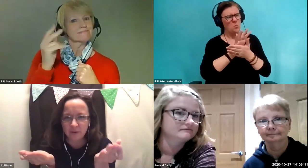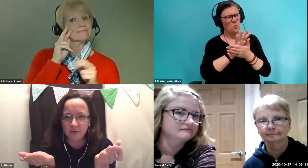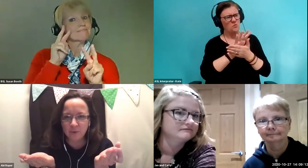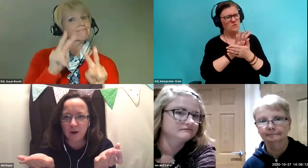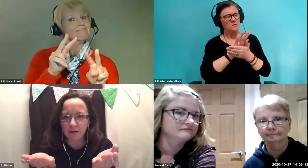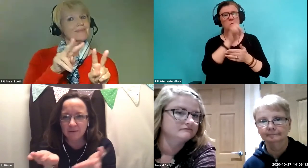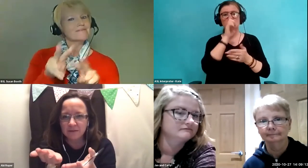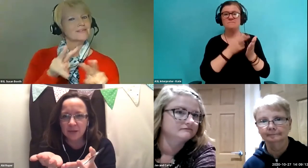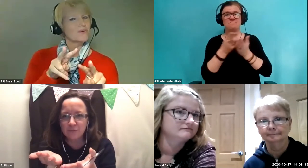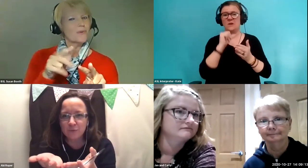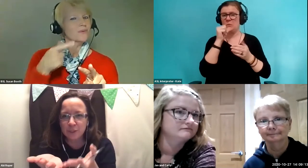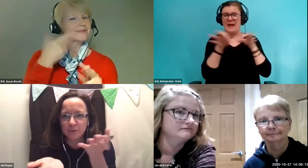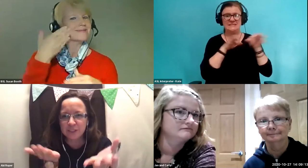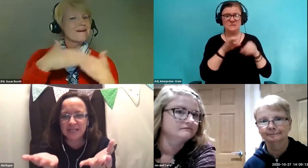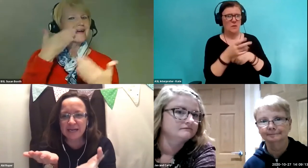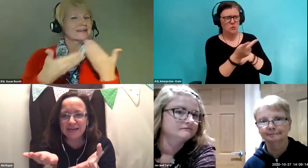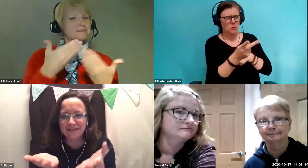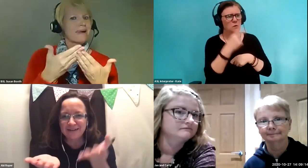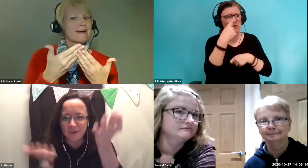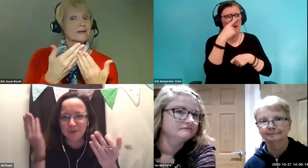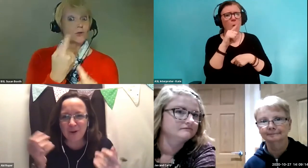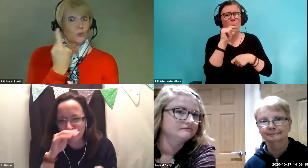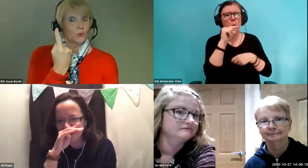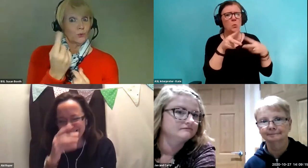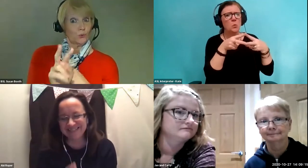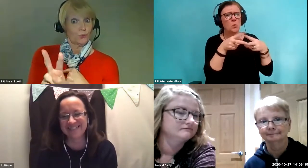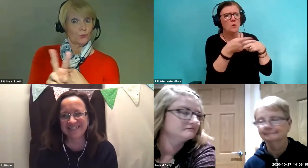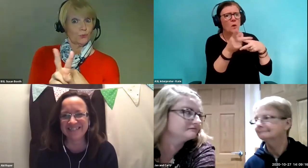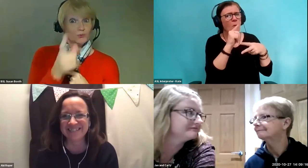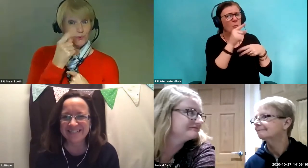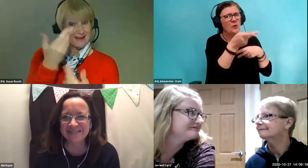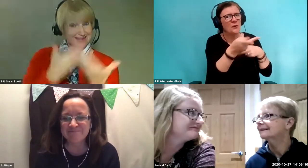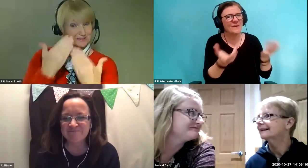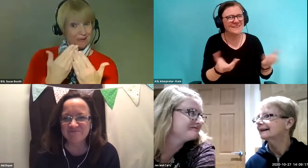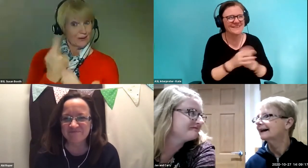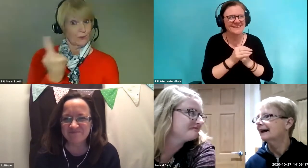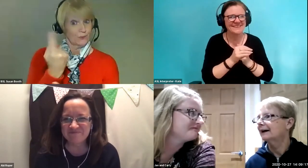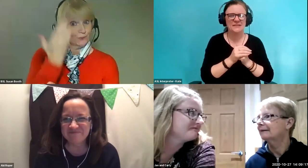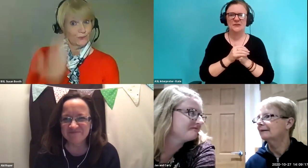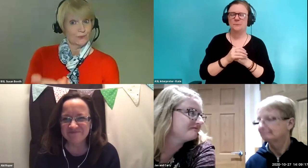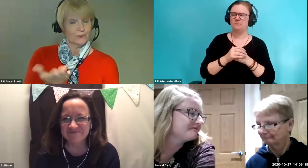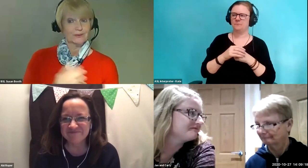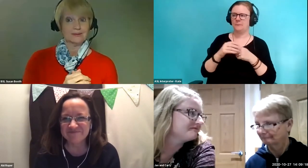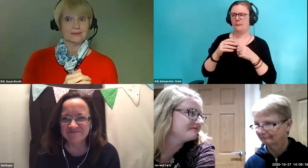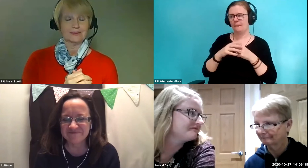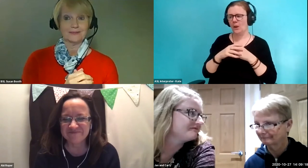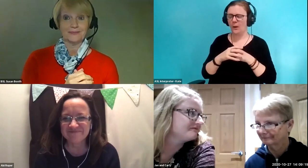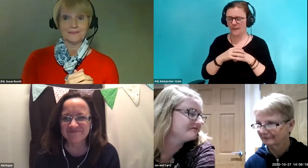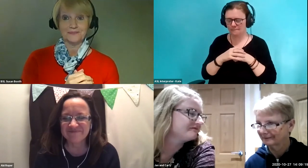who you are so do you want to say who you are? Um